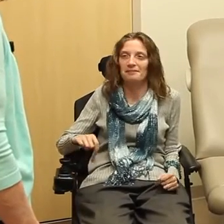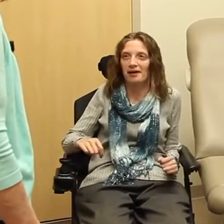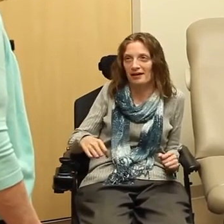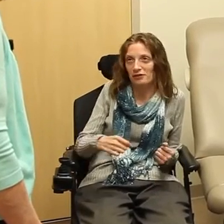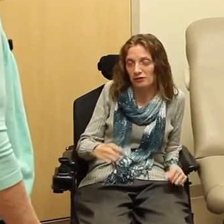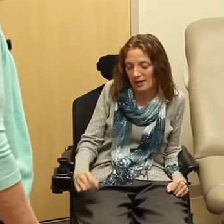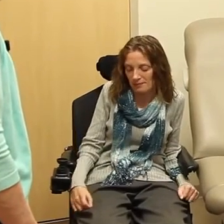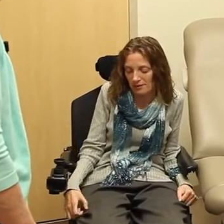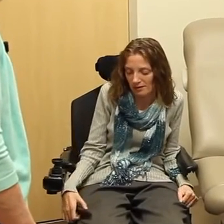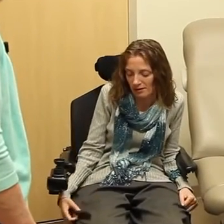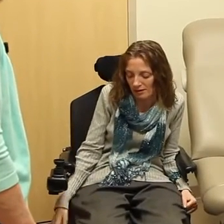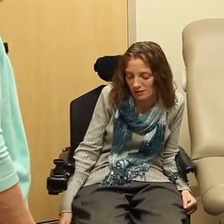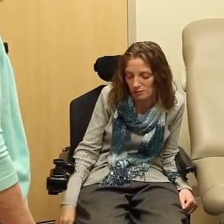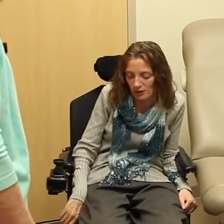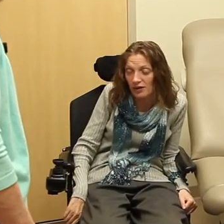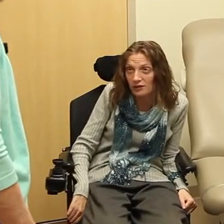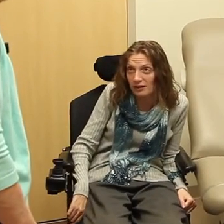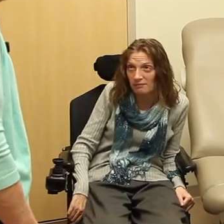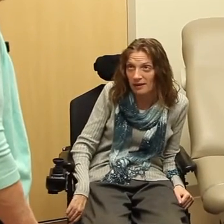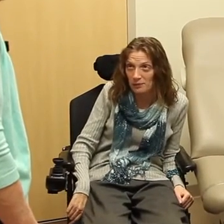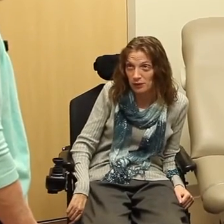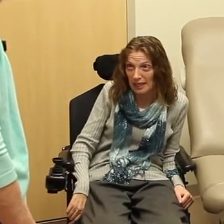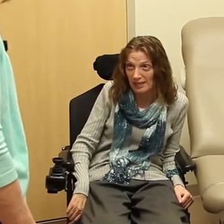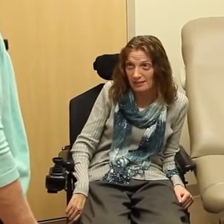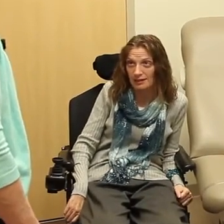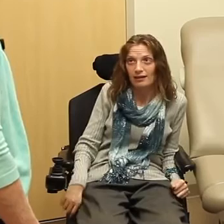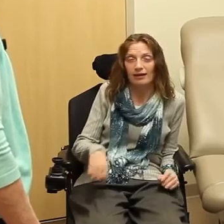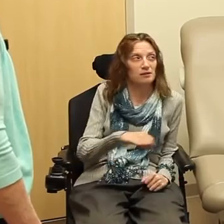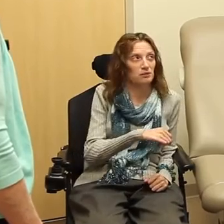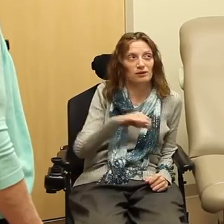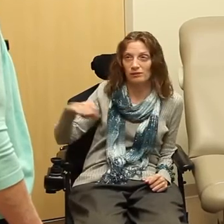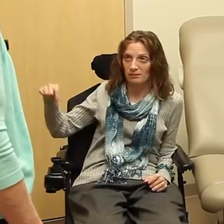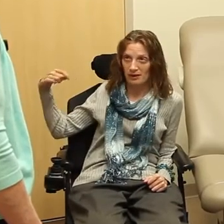I'll have you grab support underneath my upper legs and Peter will come around